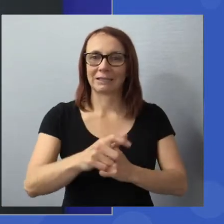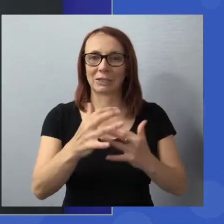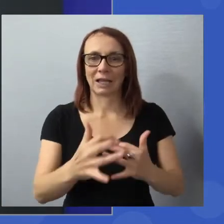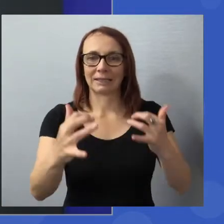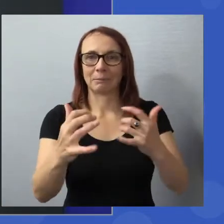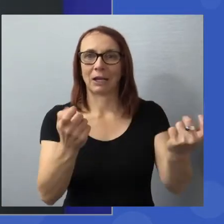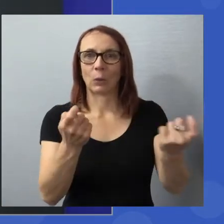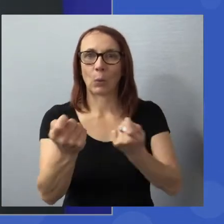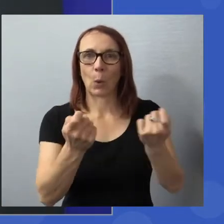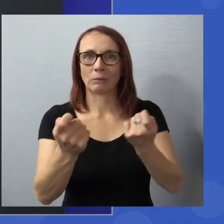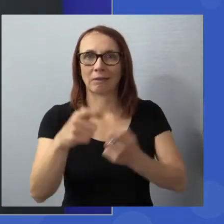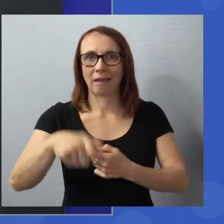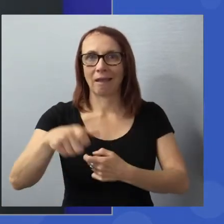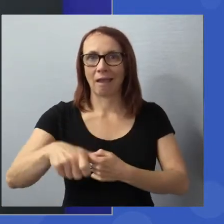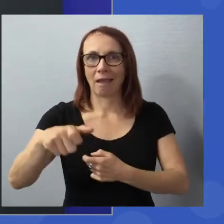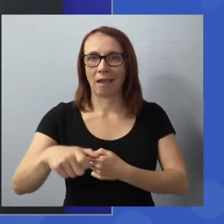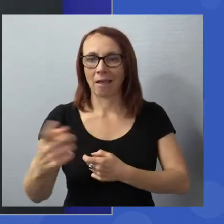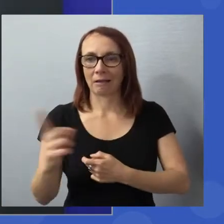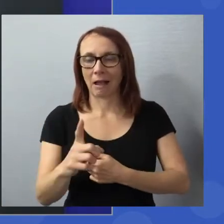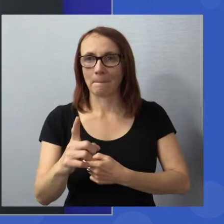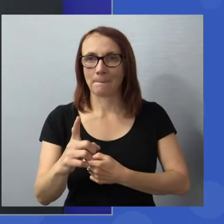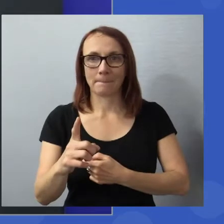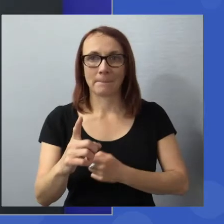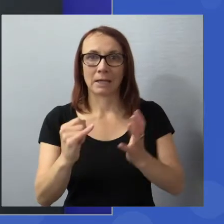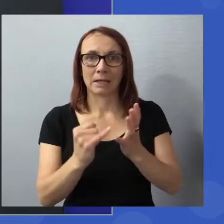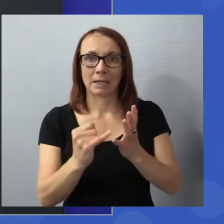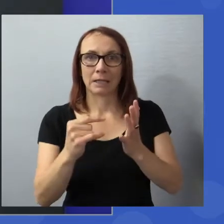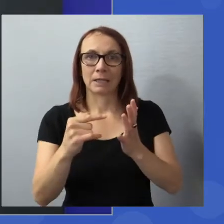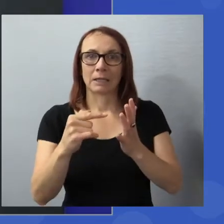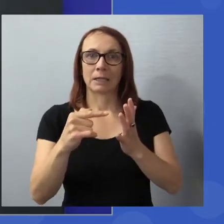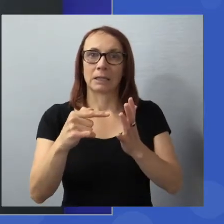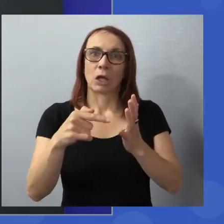here who are going to make themselves known to us Susie and her team Julie and